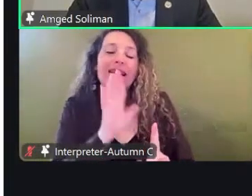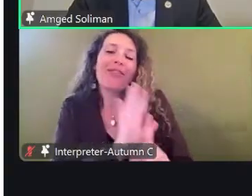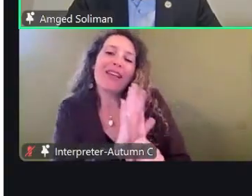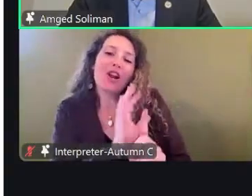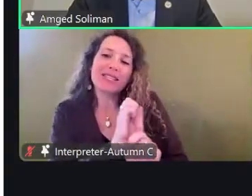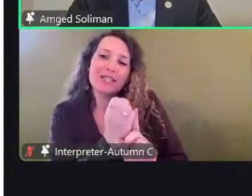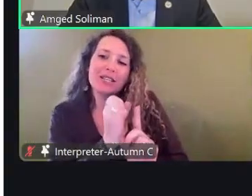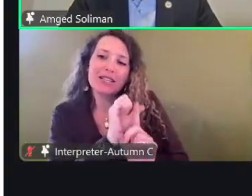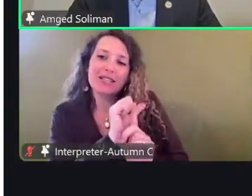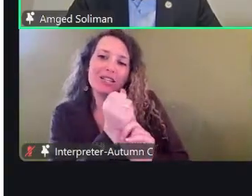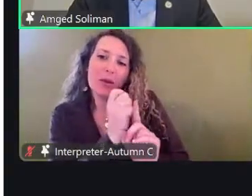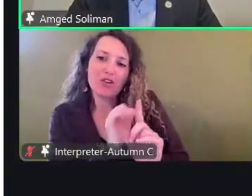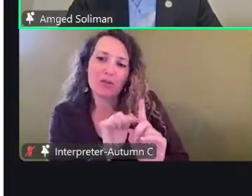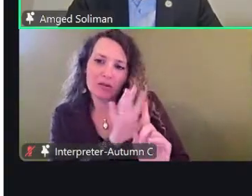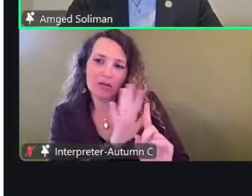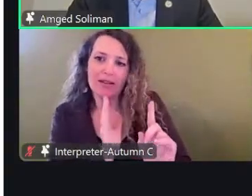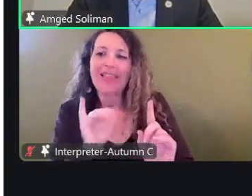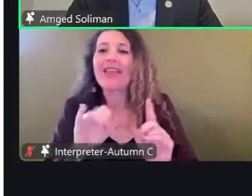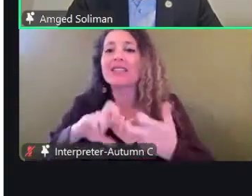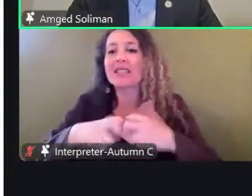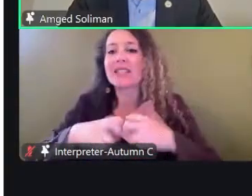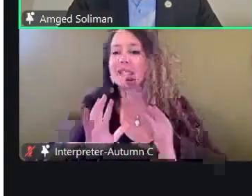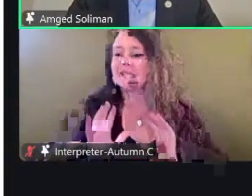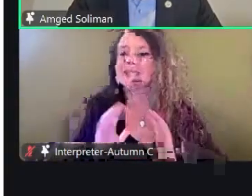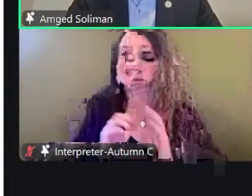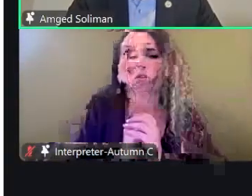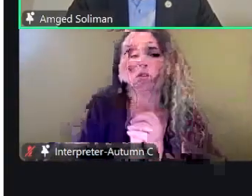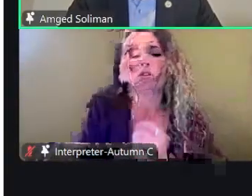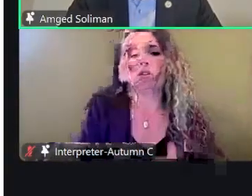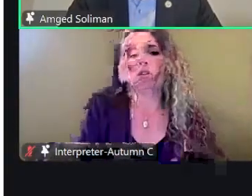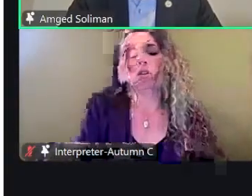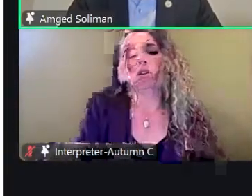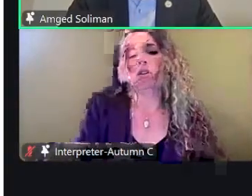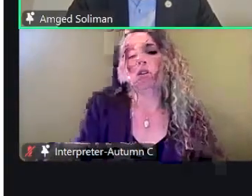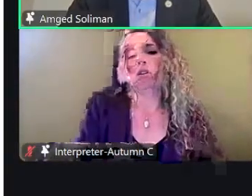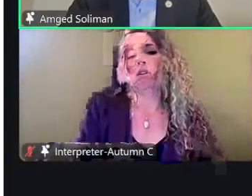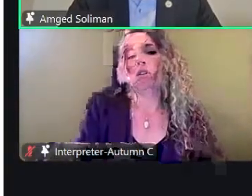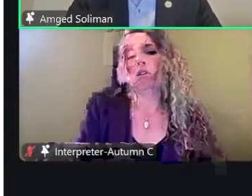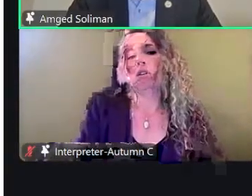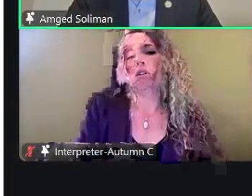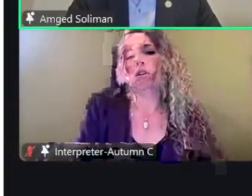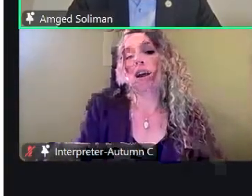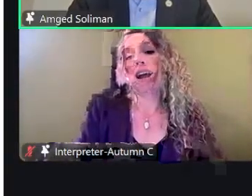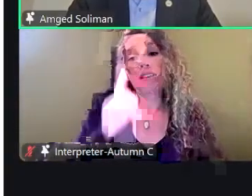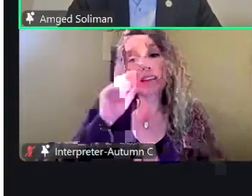that's the issue of course. uh and I think states would be wise to develop more specific